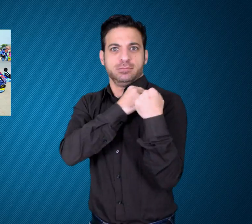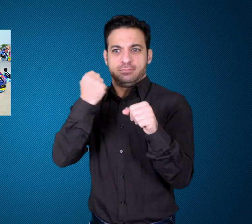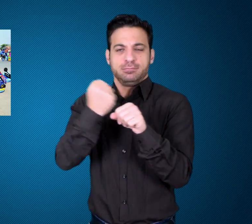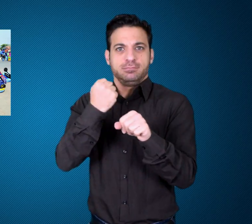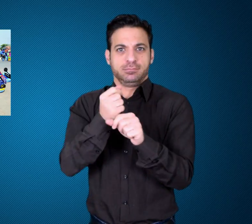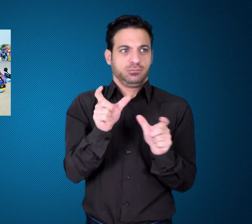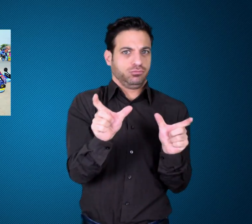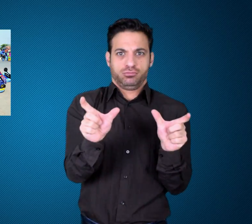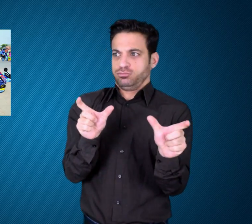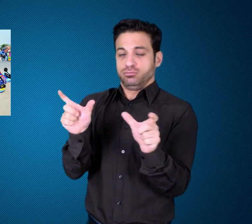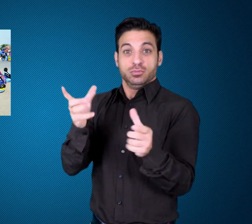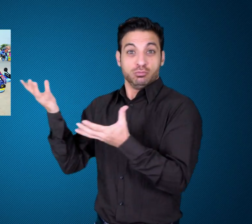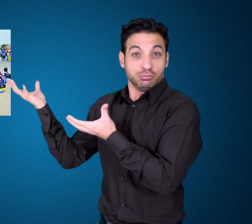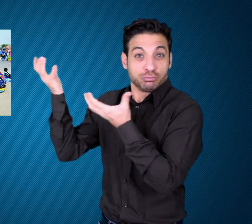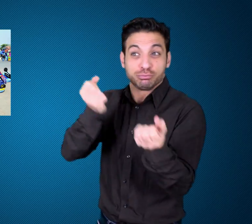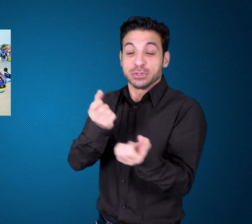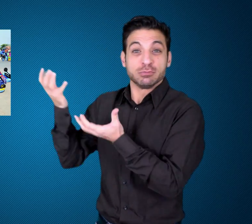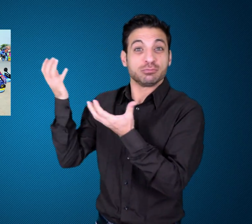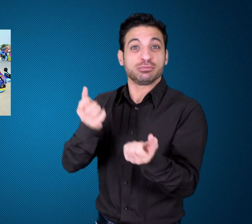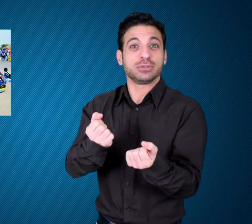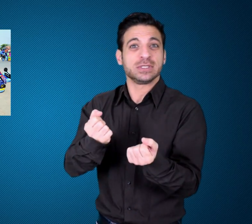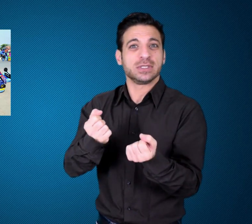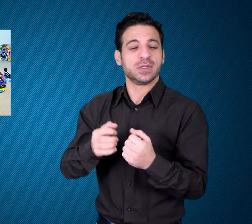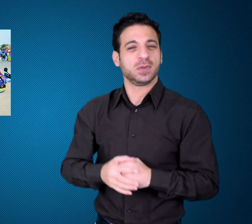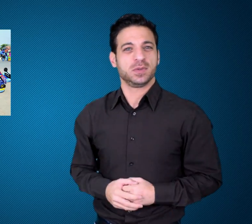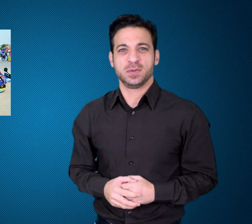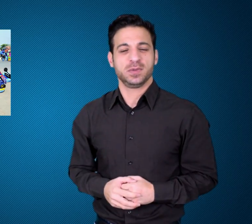and put 70 security guards on duty.